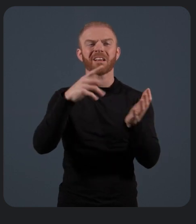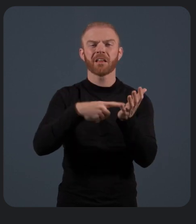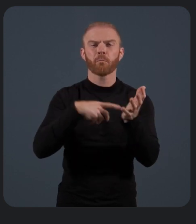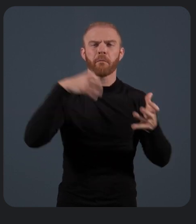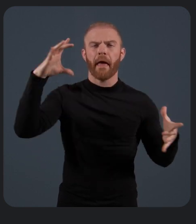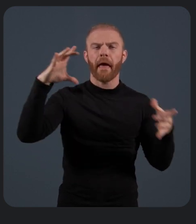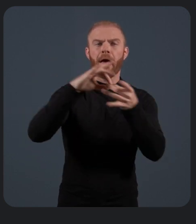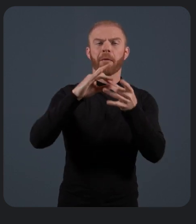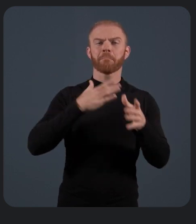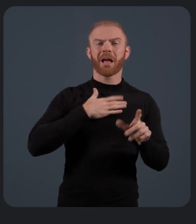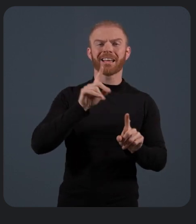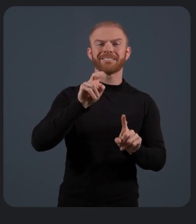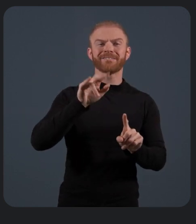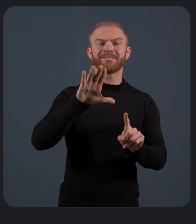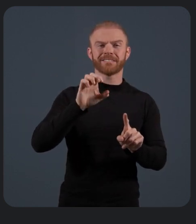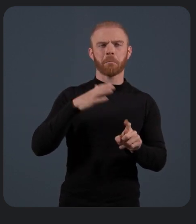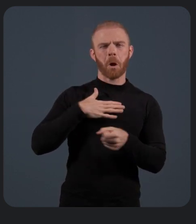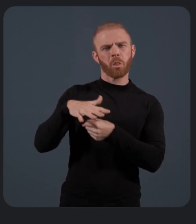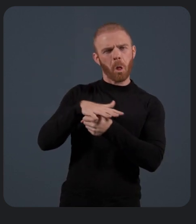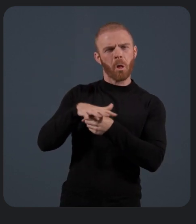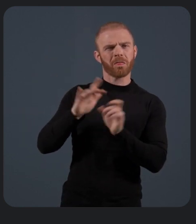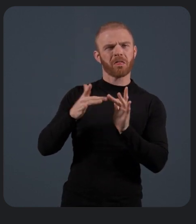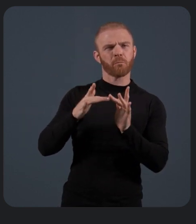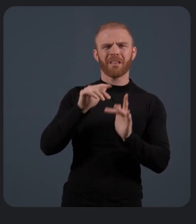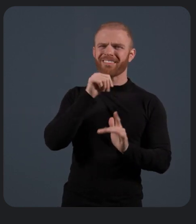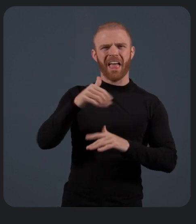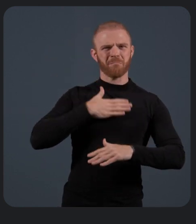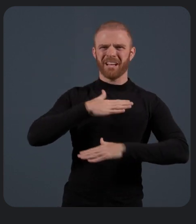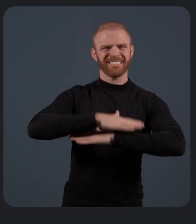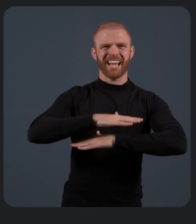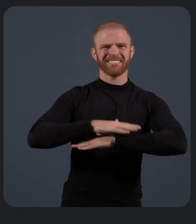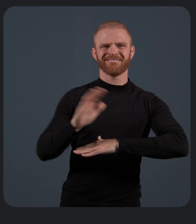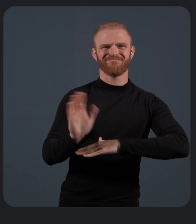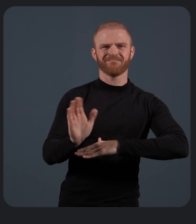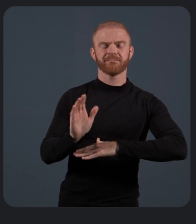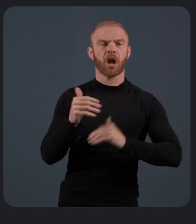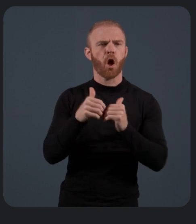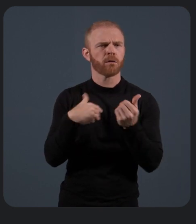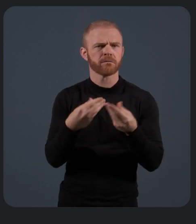on my local network that is not on my desk. So, to solve this problem, we have a feature